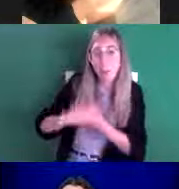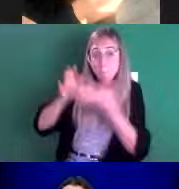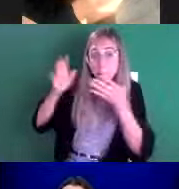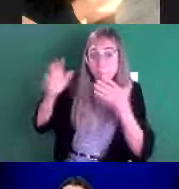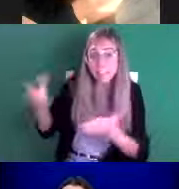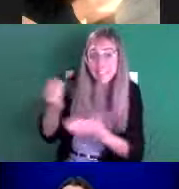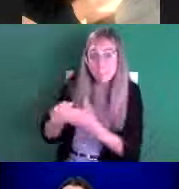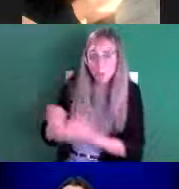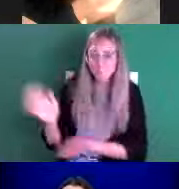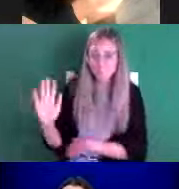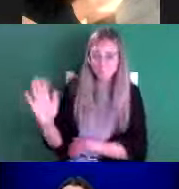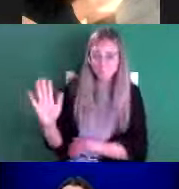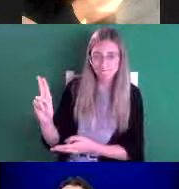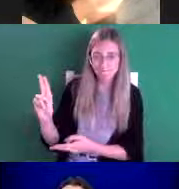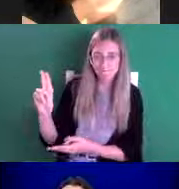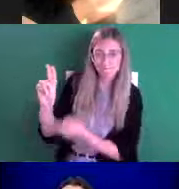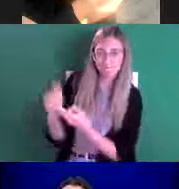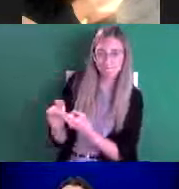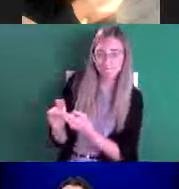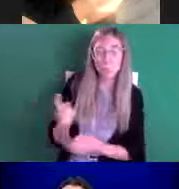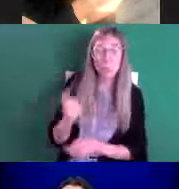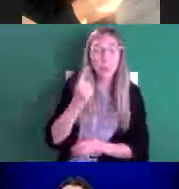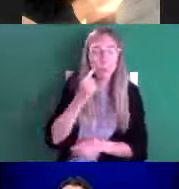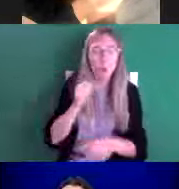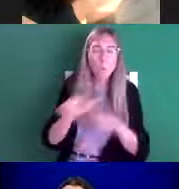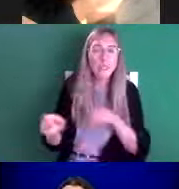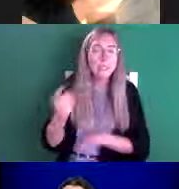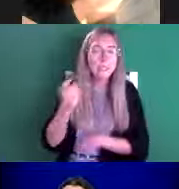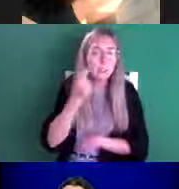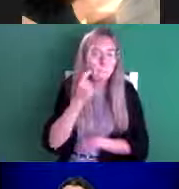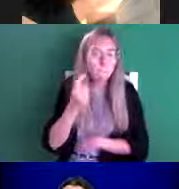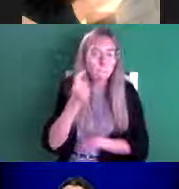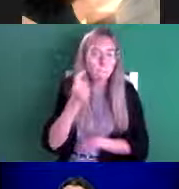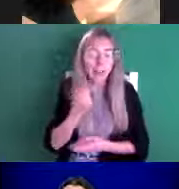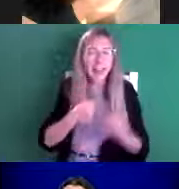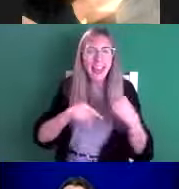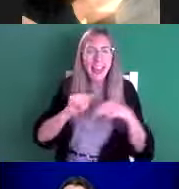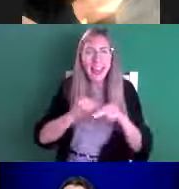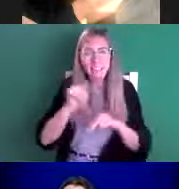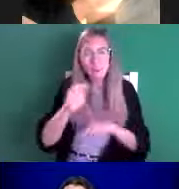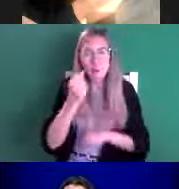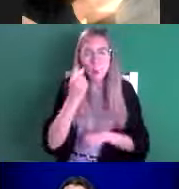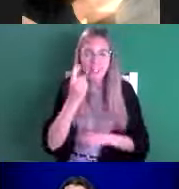so simplicity seemed really important if you had a really complex idea that was involved a lot of